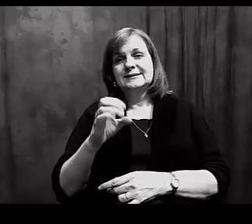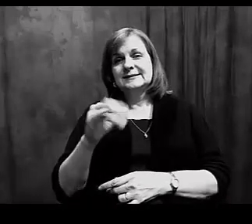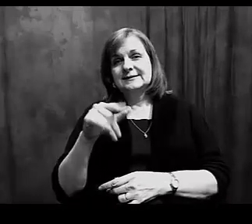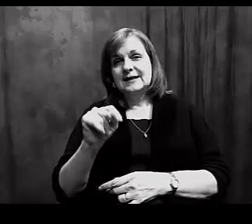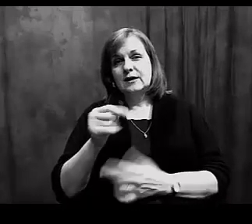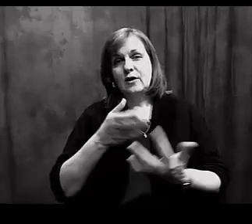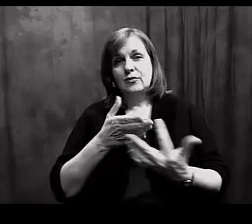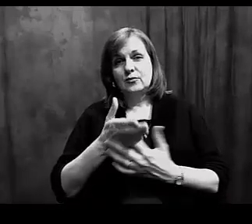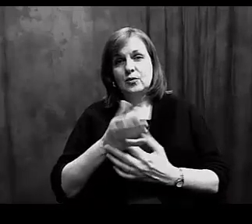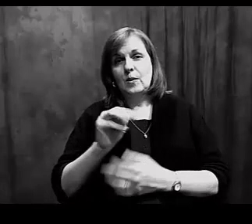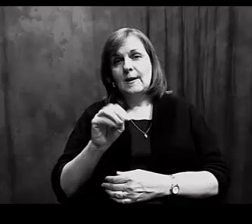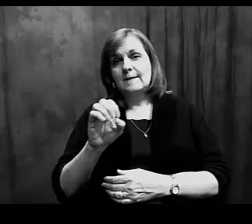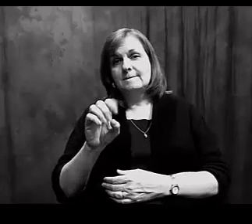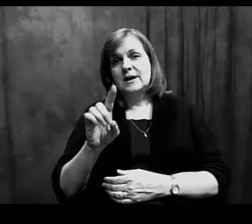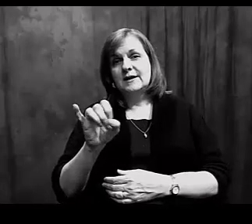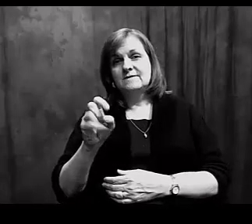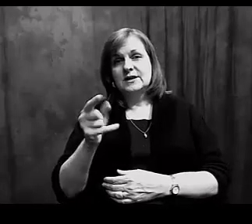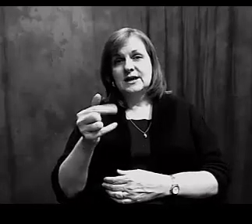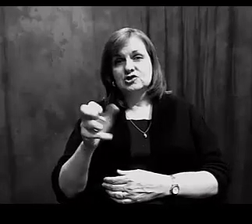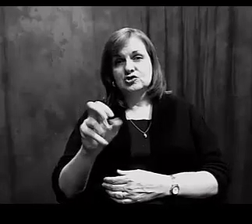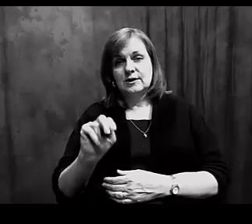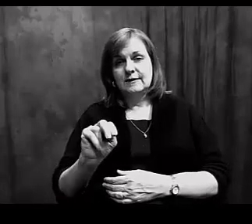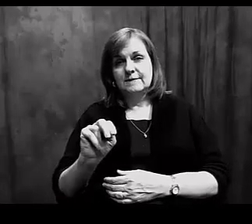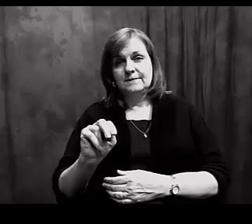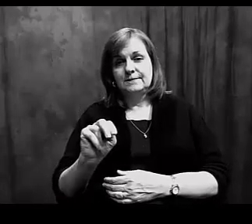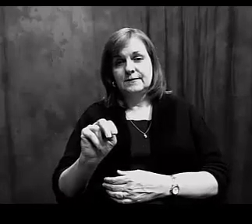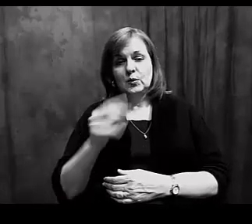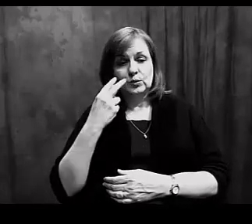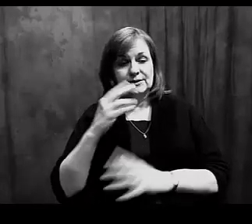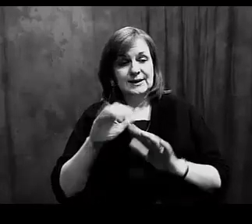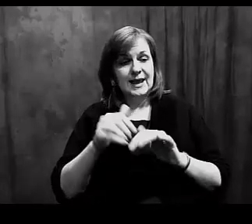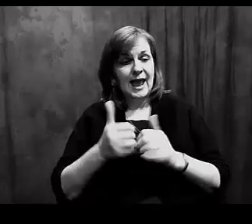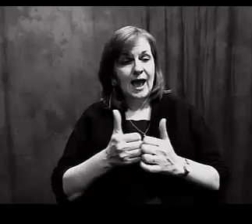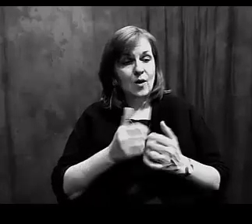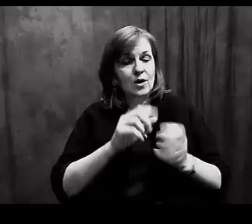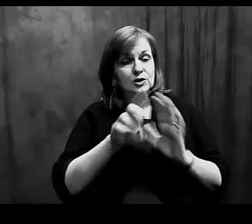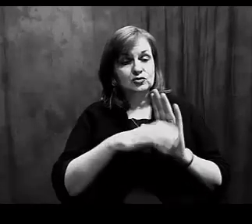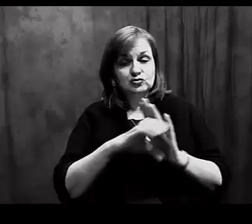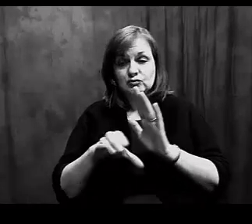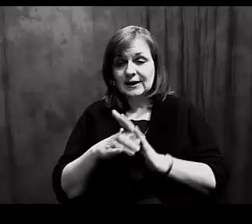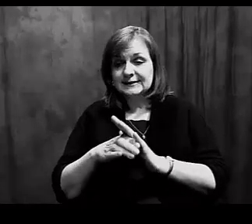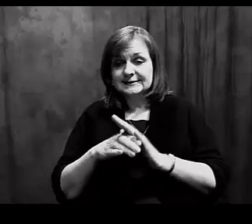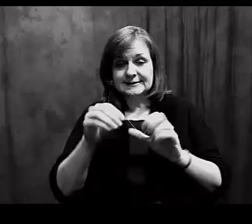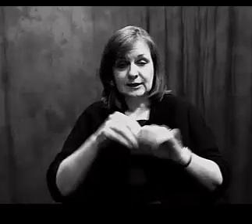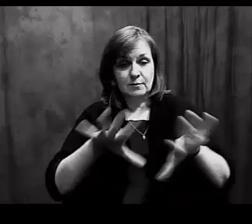referred to as descent through modification and so what we look at is how traits change